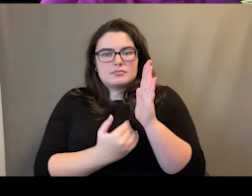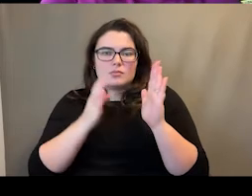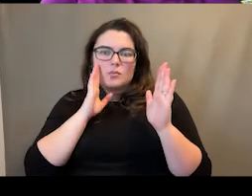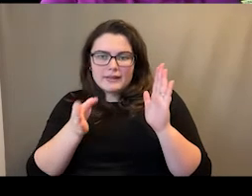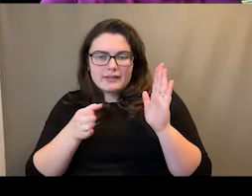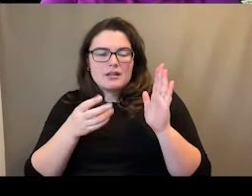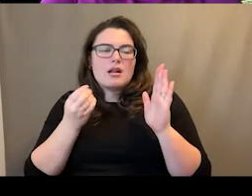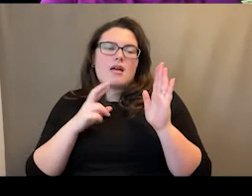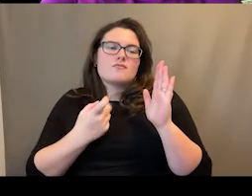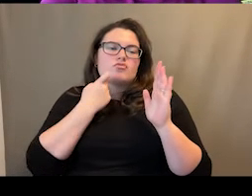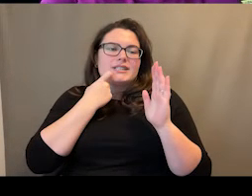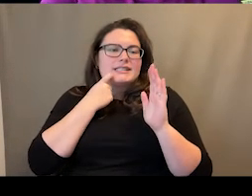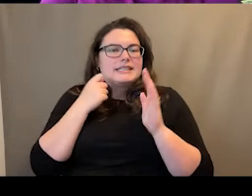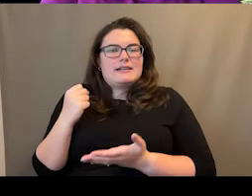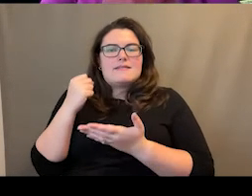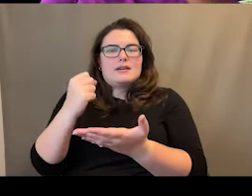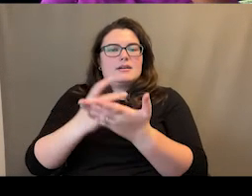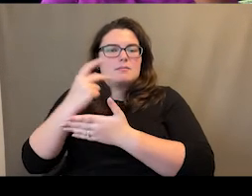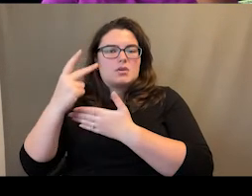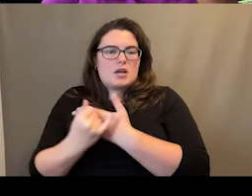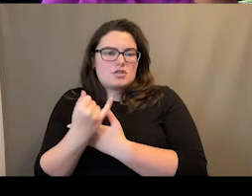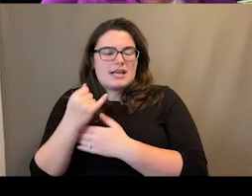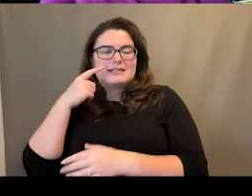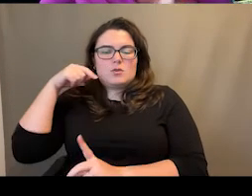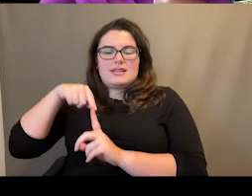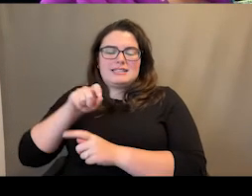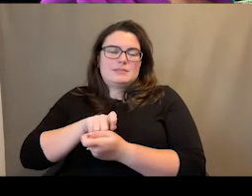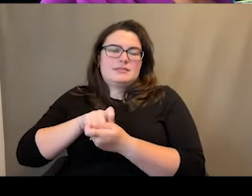recently funded projects in this particular program.